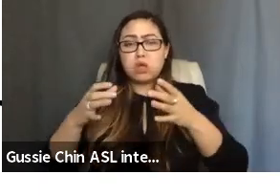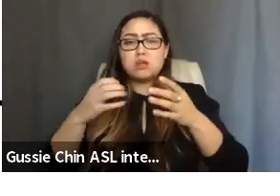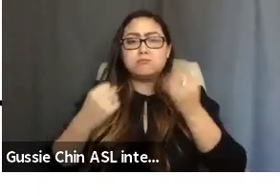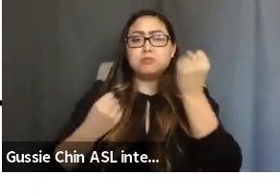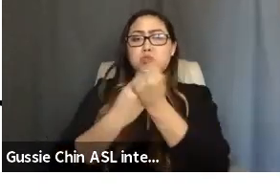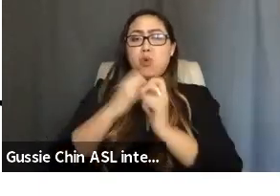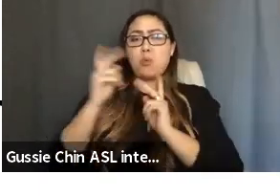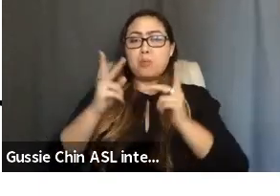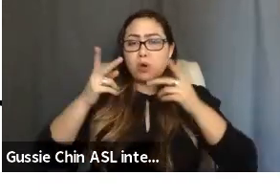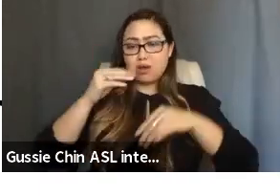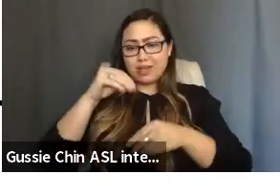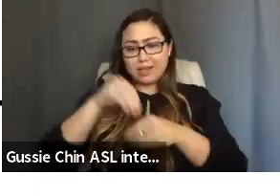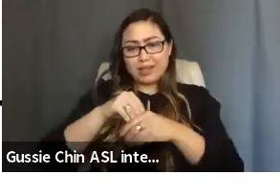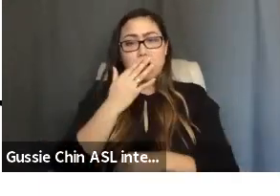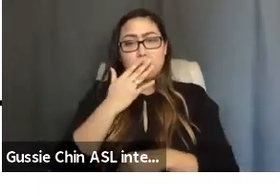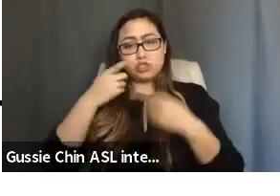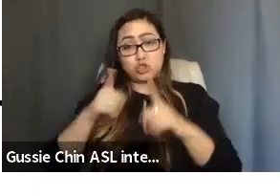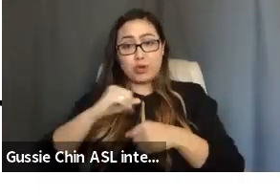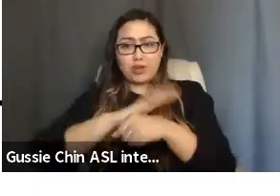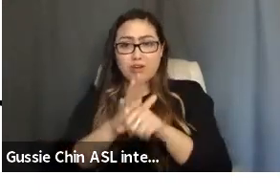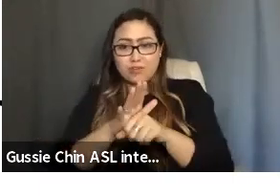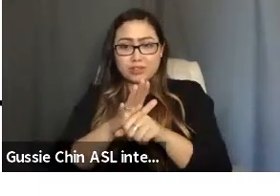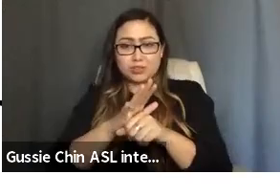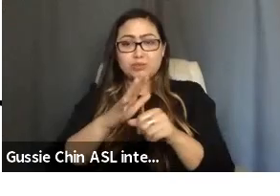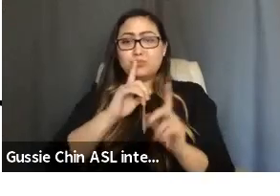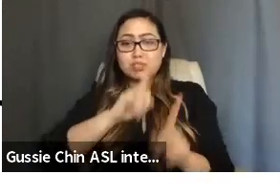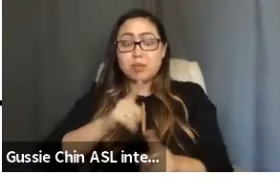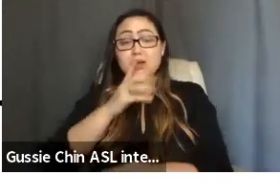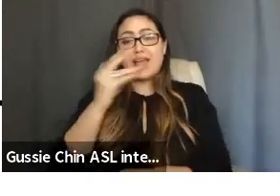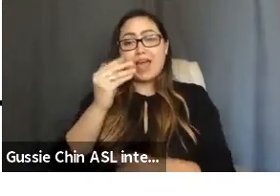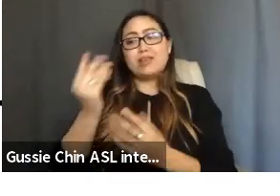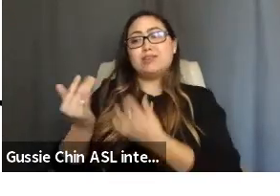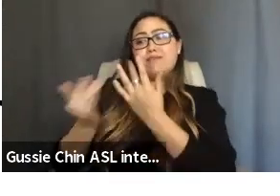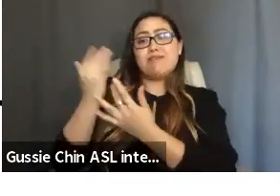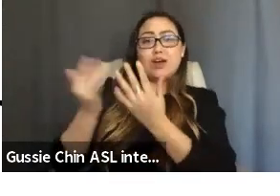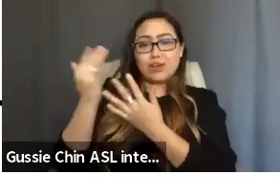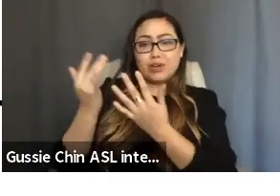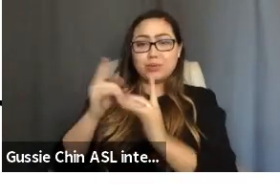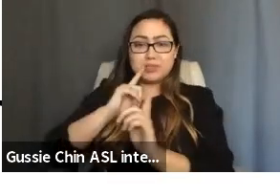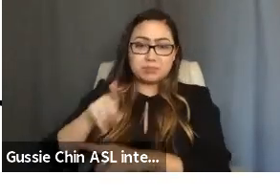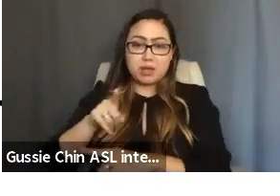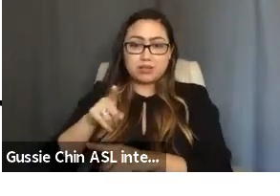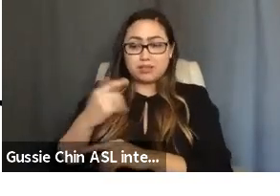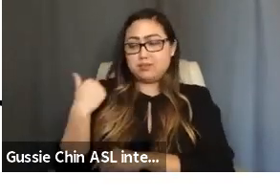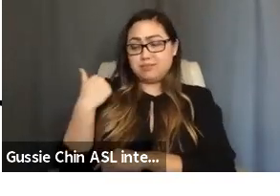during the COVID response and also during the wildfire response from this past summer.